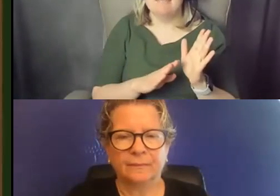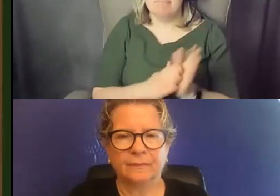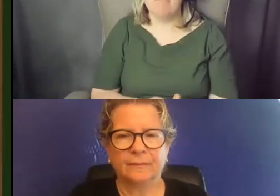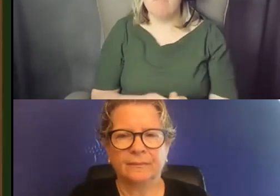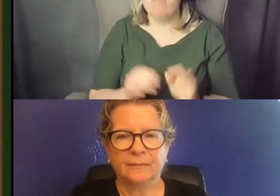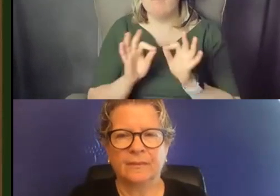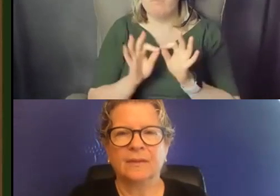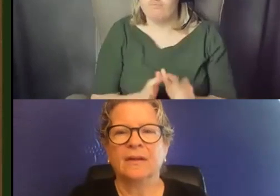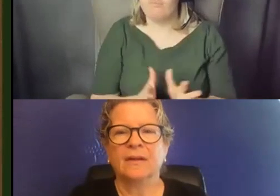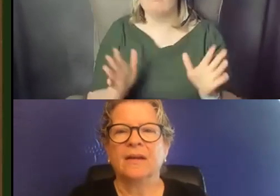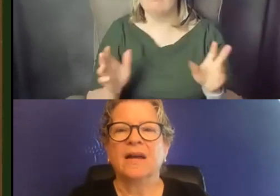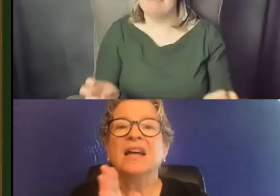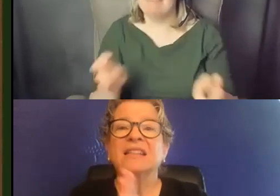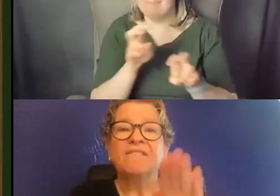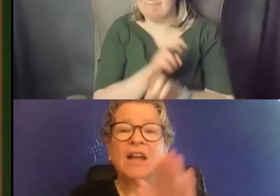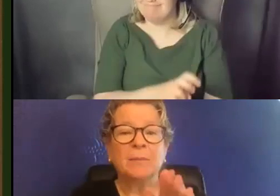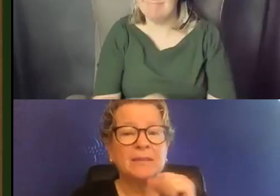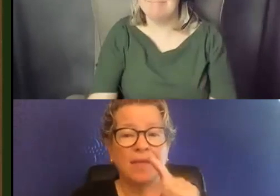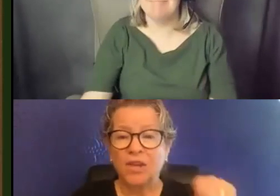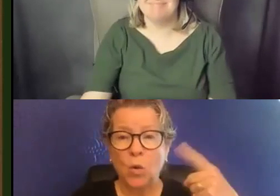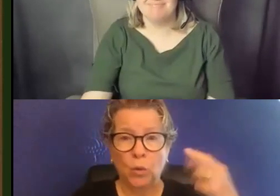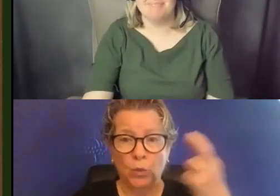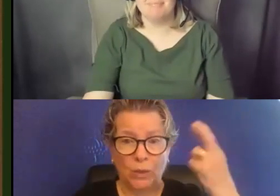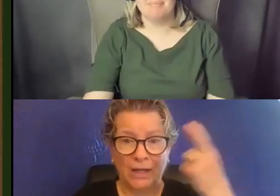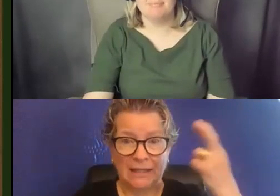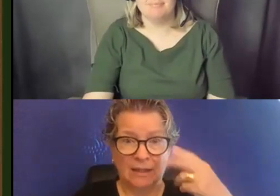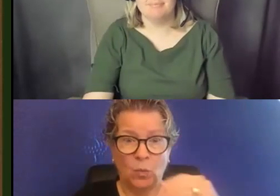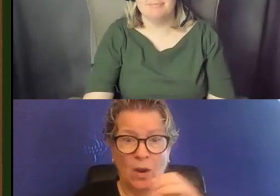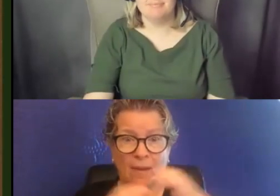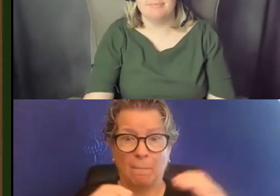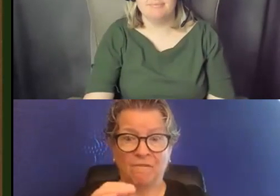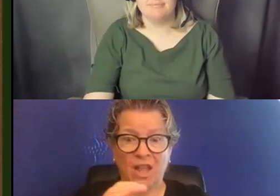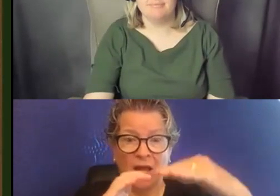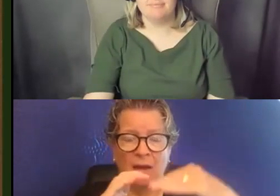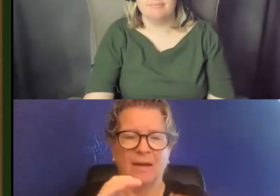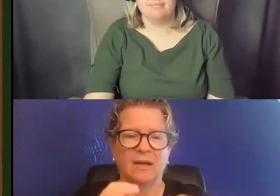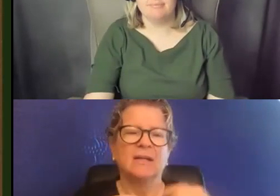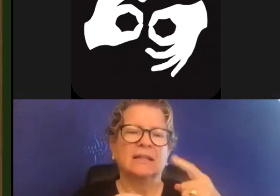fill up. We also lose some pipe capacity to old pipes that develop leaks.